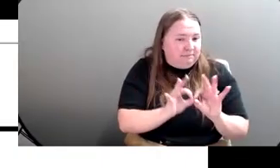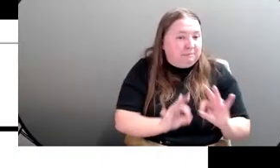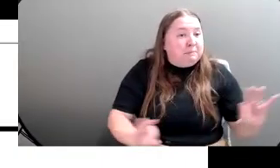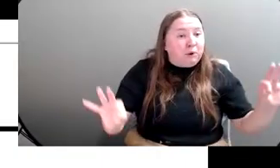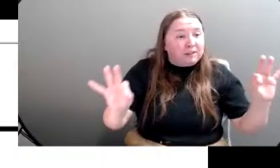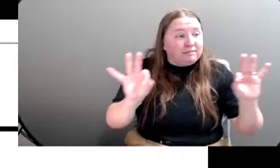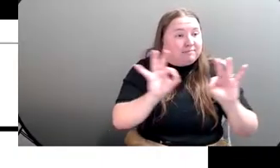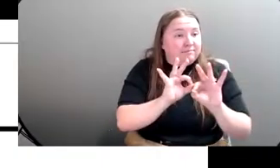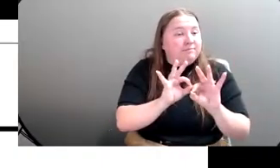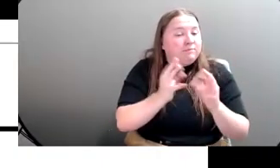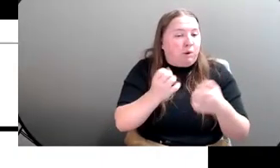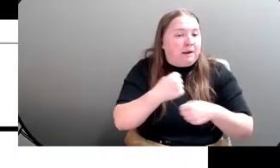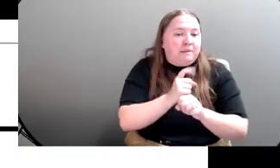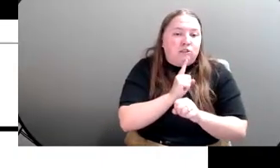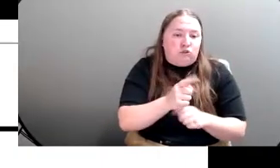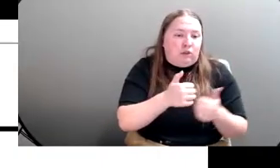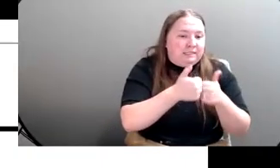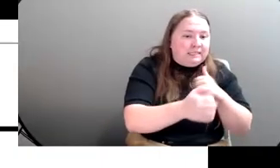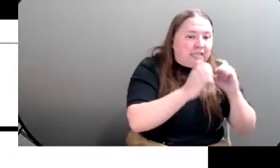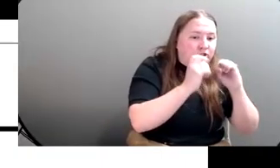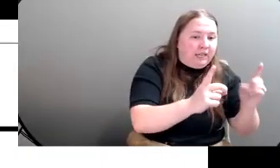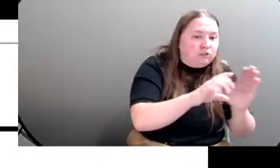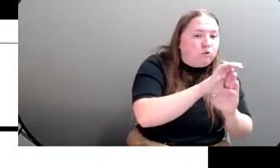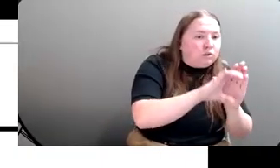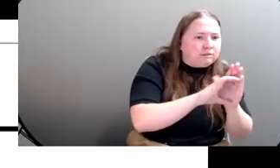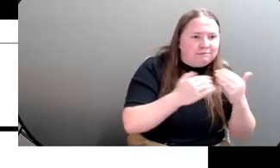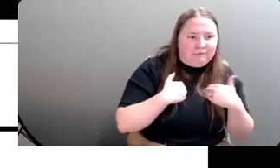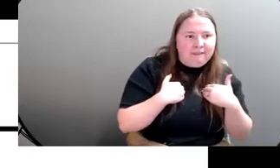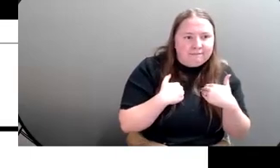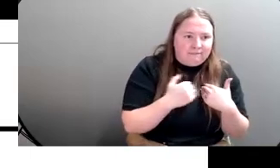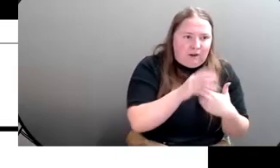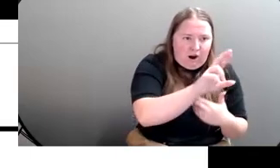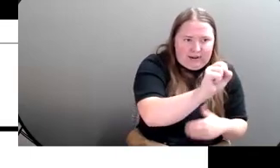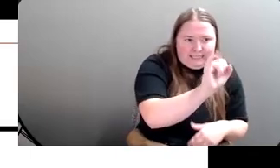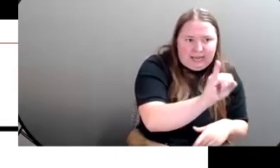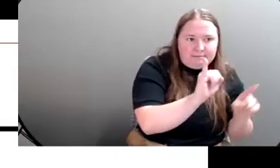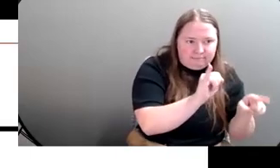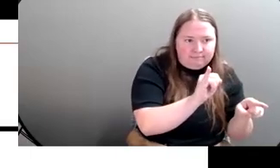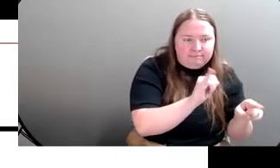we want to make sure that our DE courses have RSI present in them.